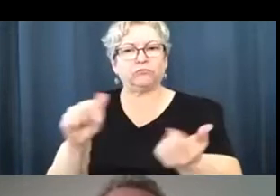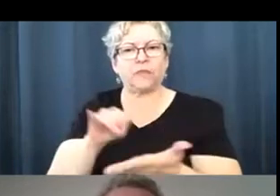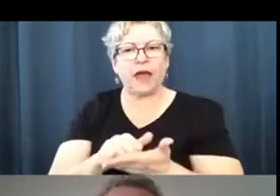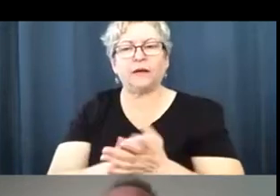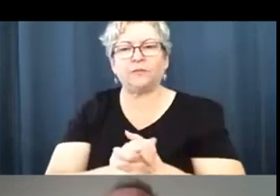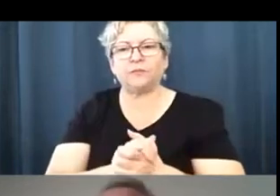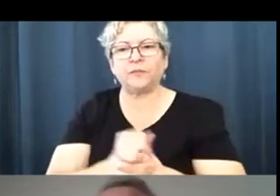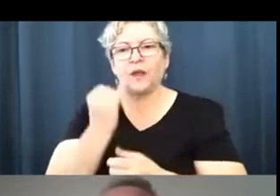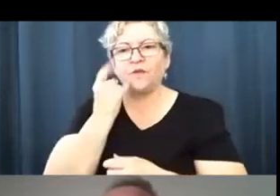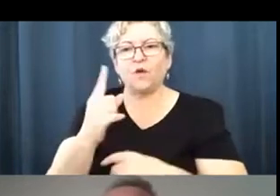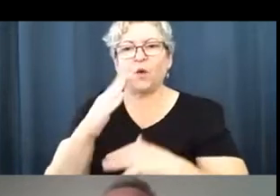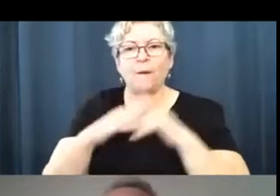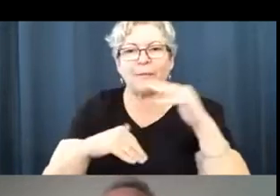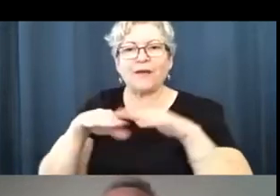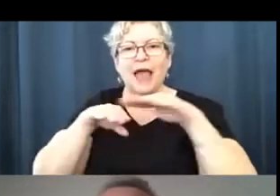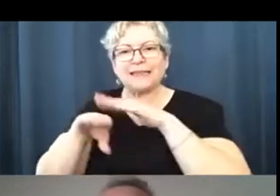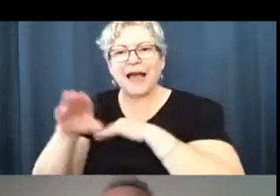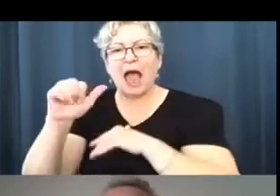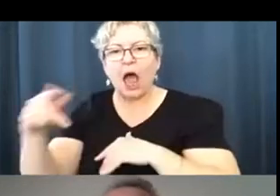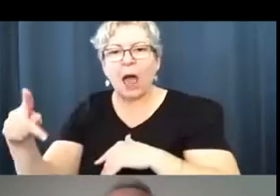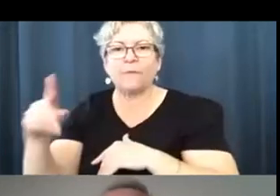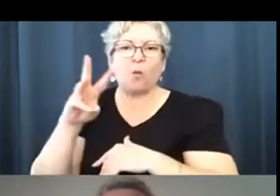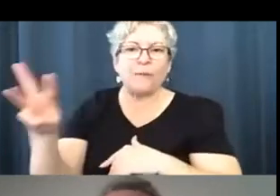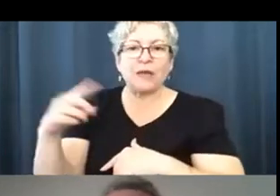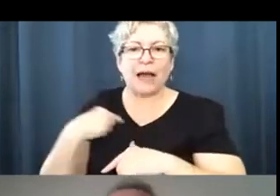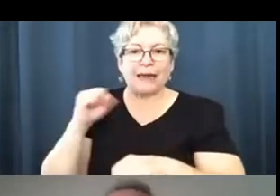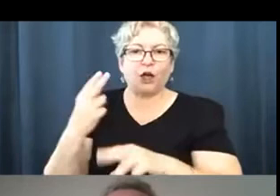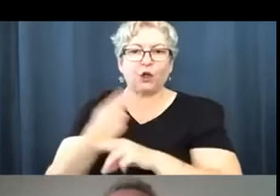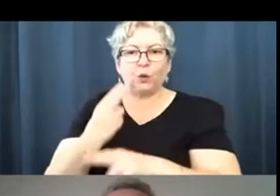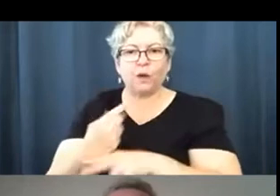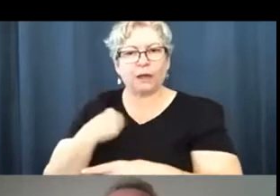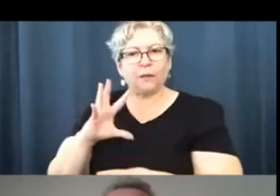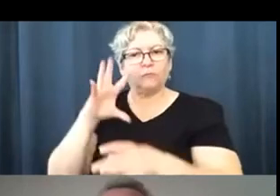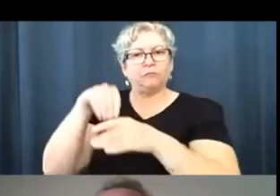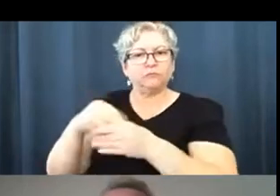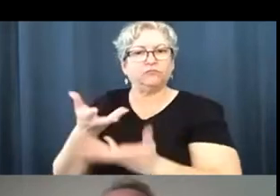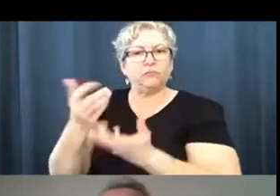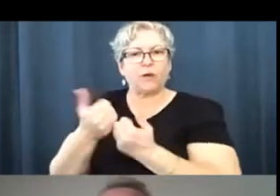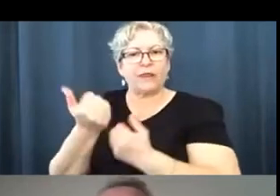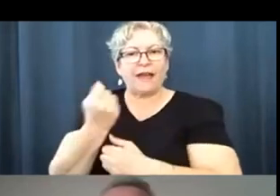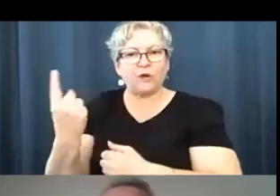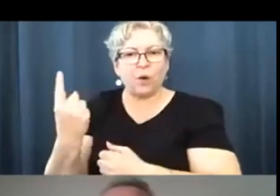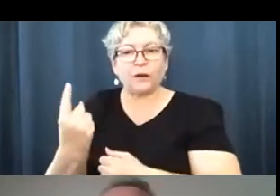If you build accessible apps and websites that I can use, I can take part and be with everybody. Honestly, when I lost my sight,